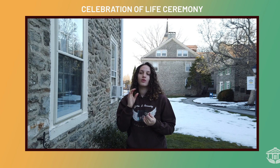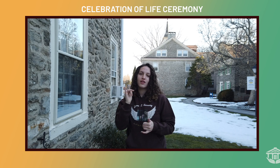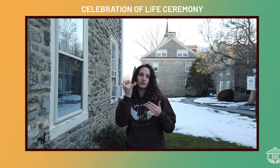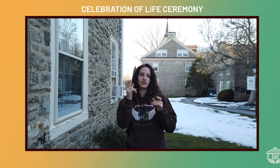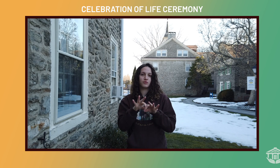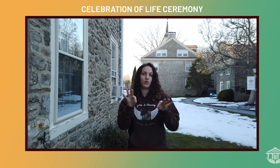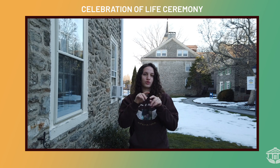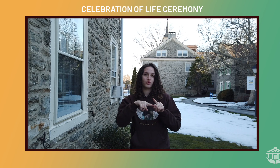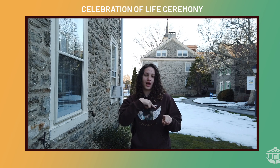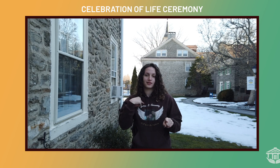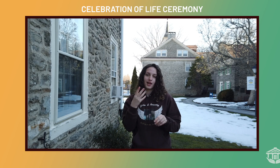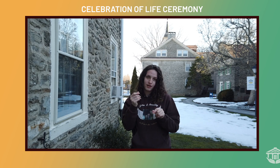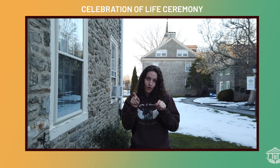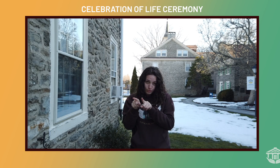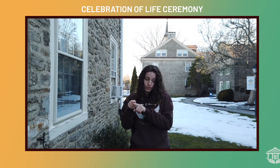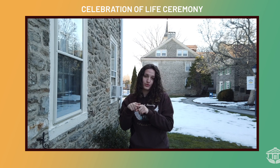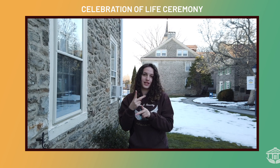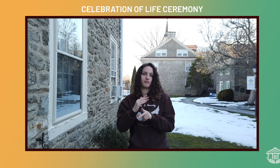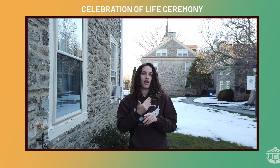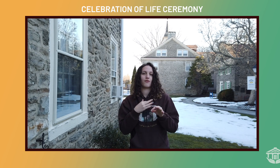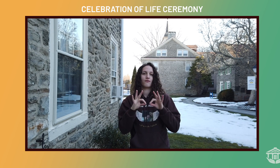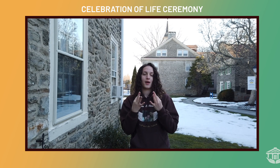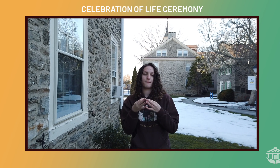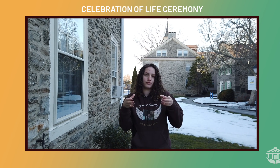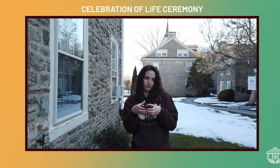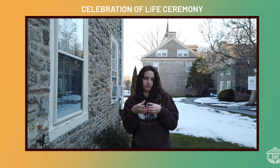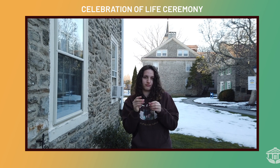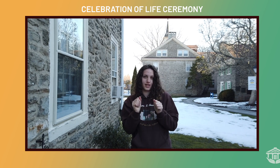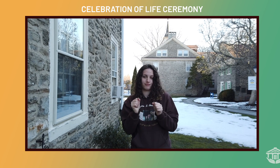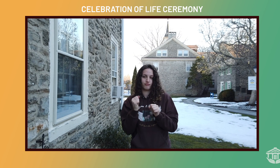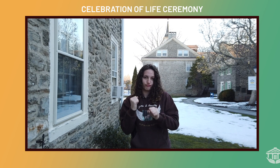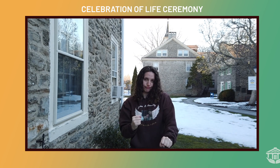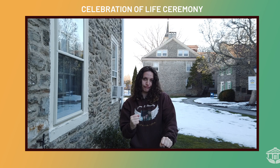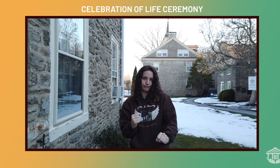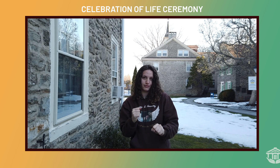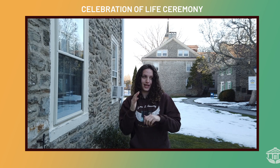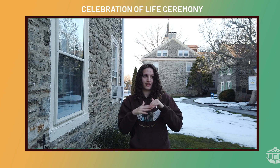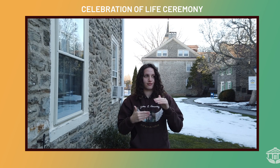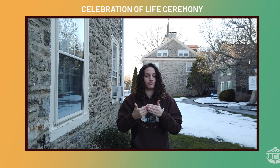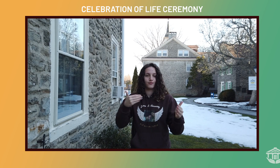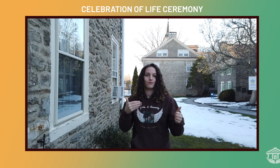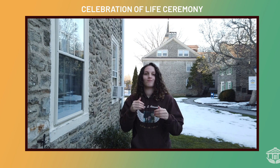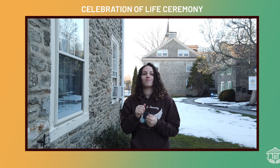By coming together like this it also keeps our family united and strong. So, yeah that’s it.”